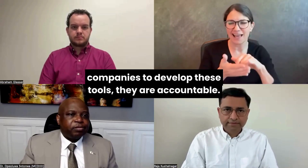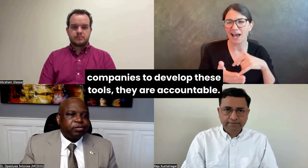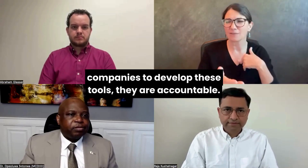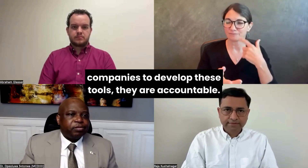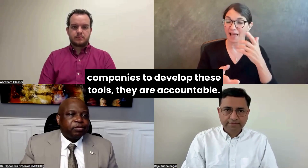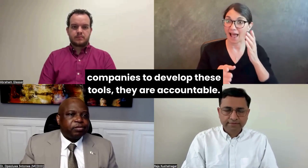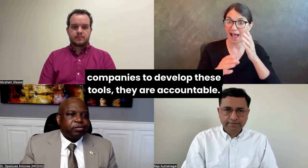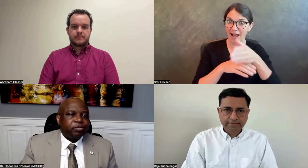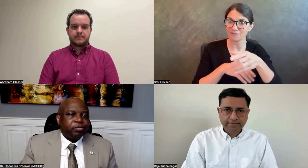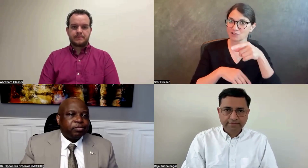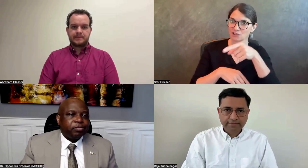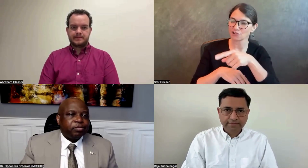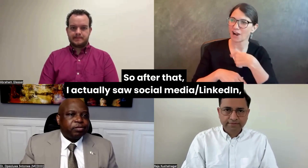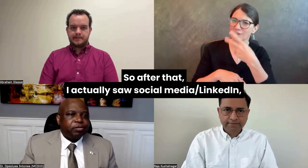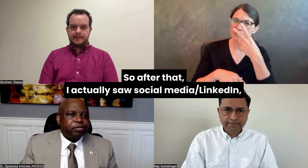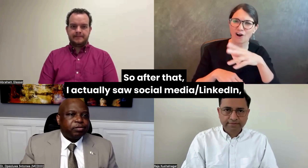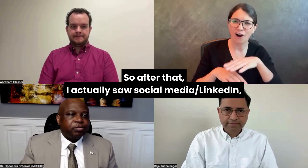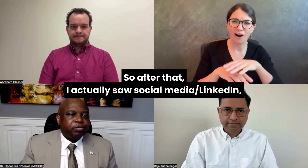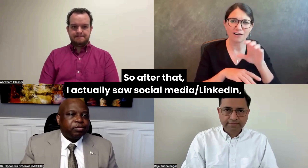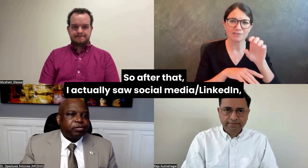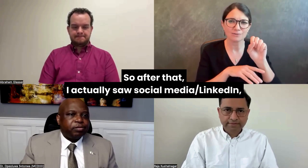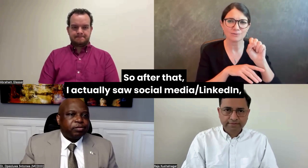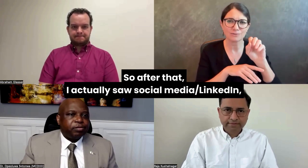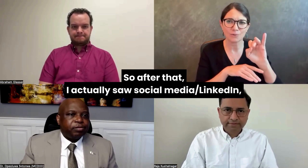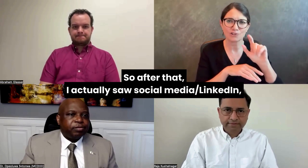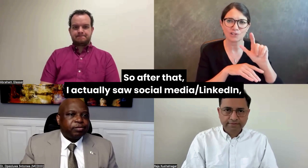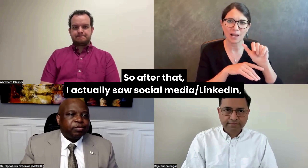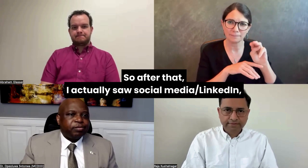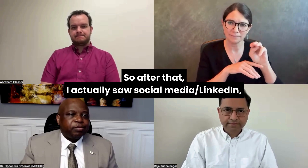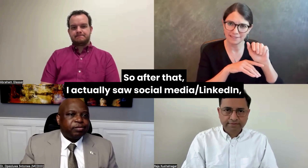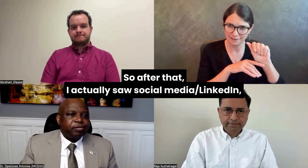So after that, I actually saw social media/LinkedIn,